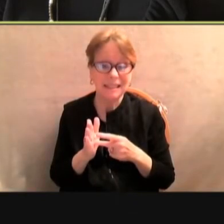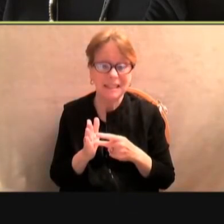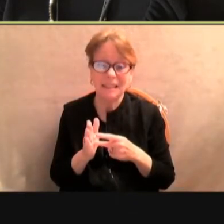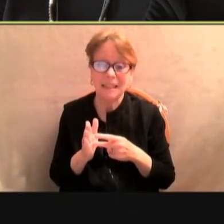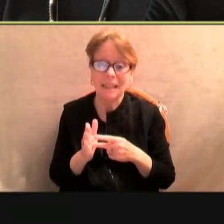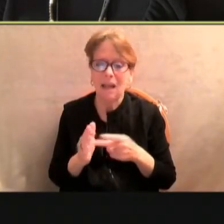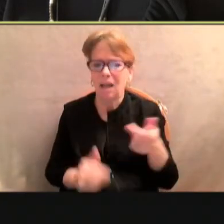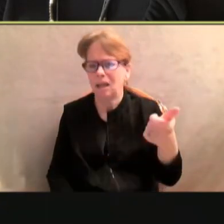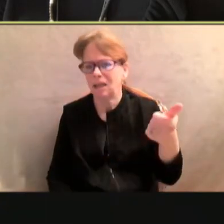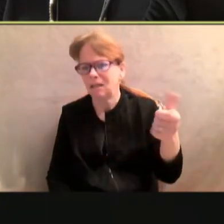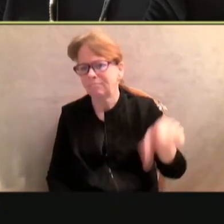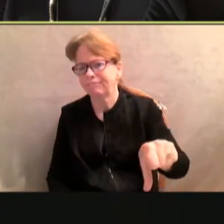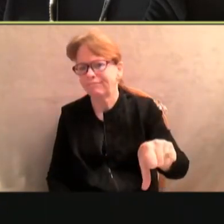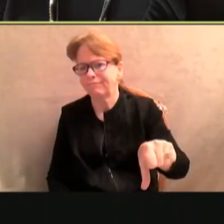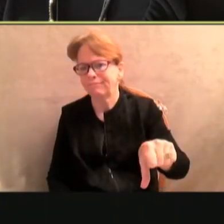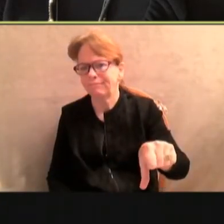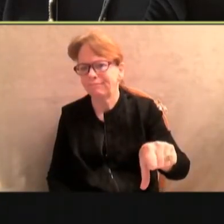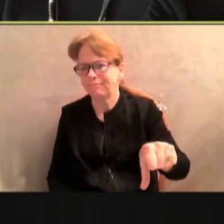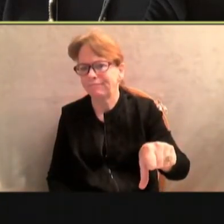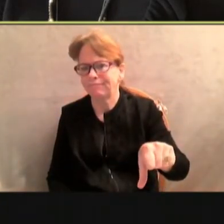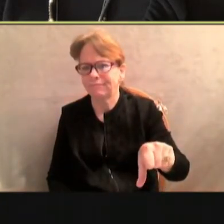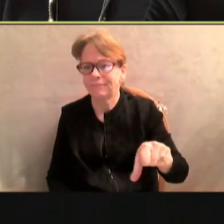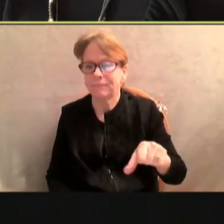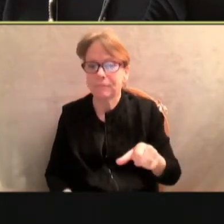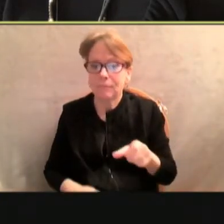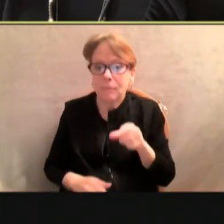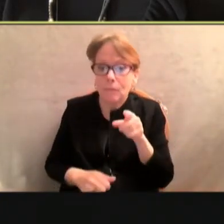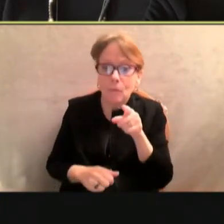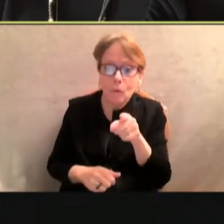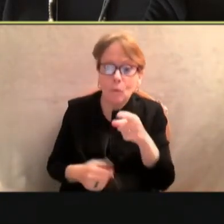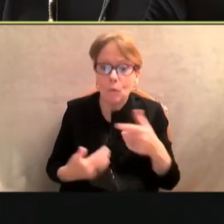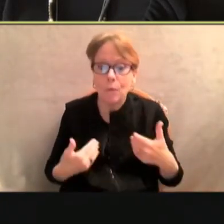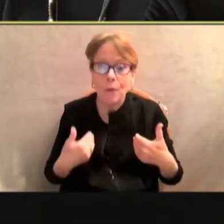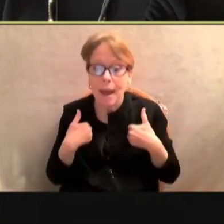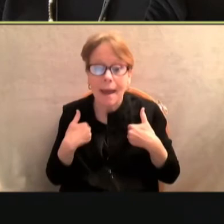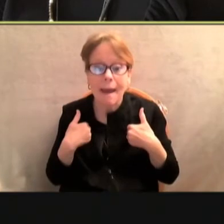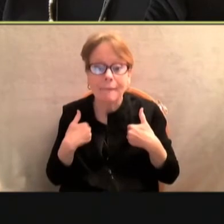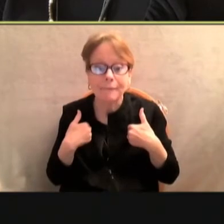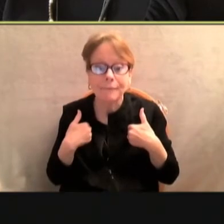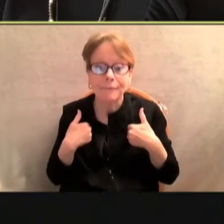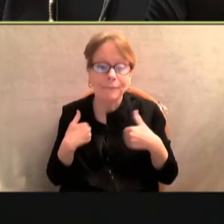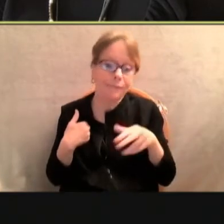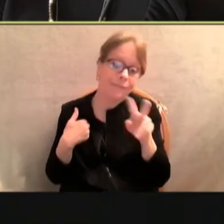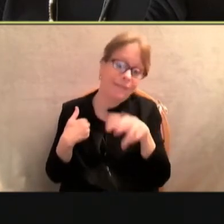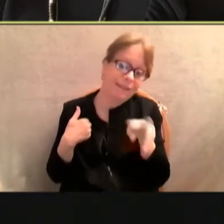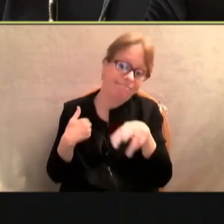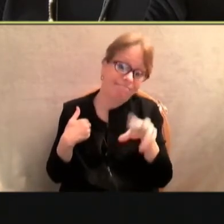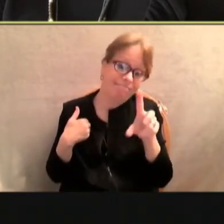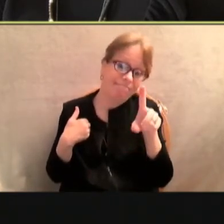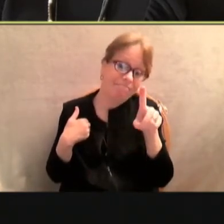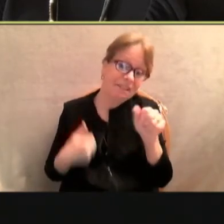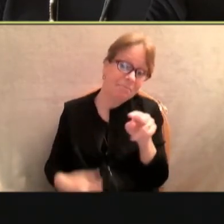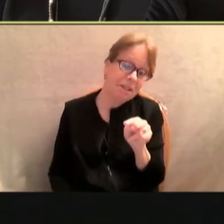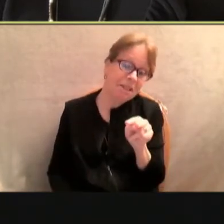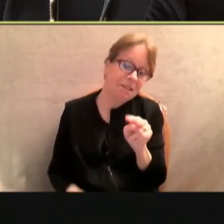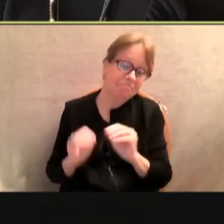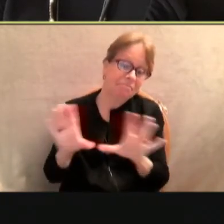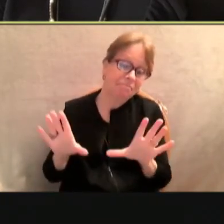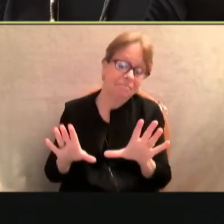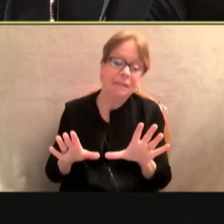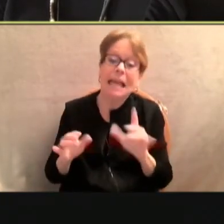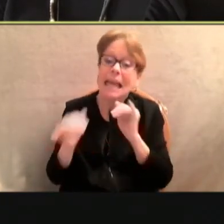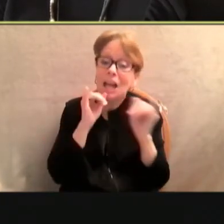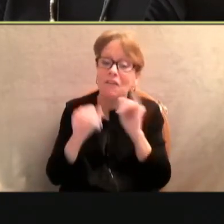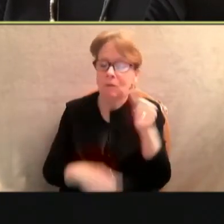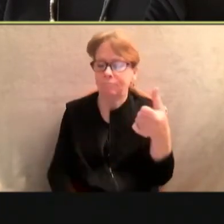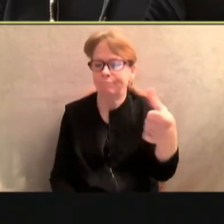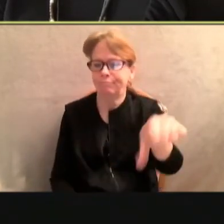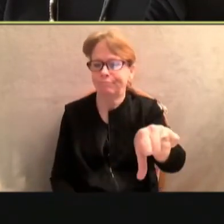application from someone who has a readily apparent disability or someone that has decided